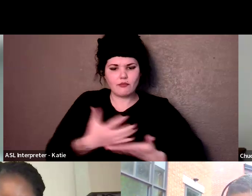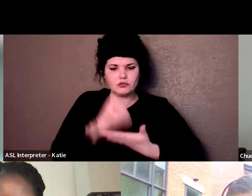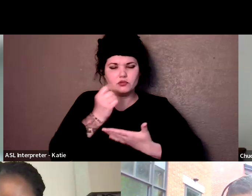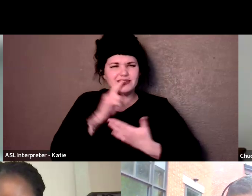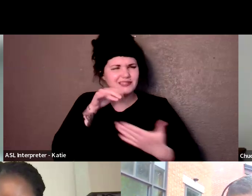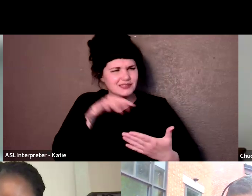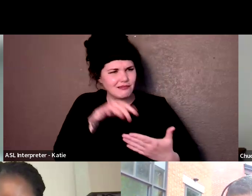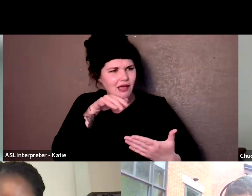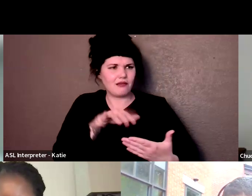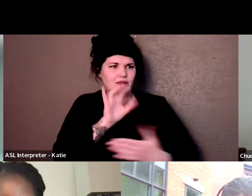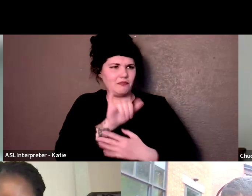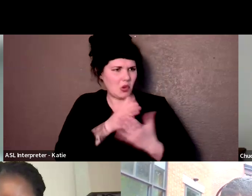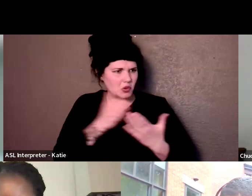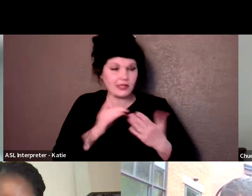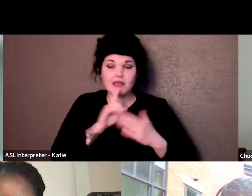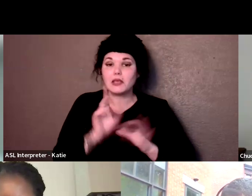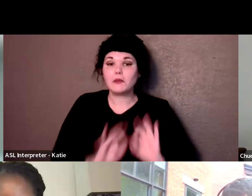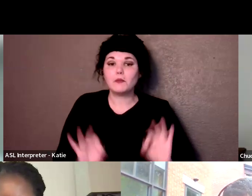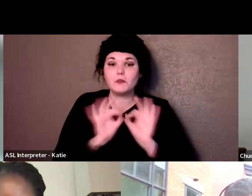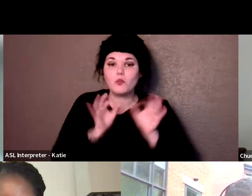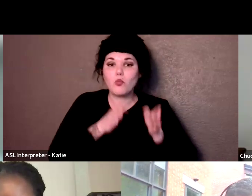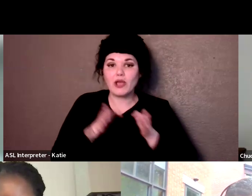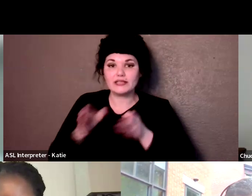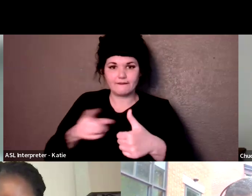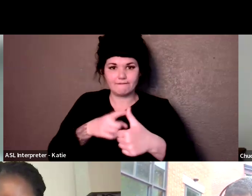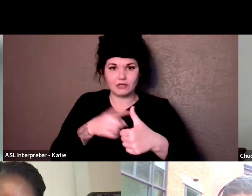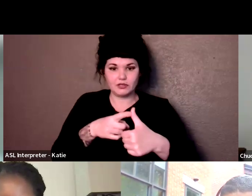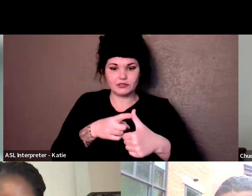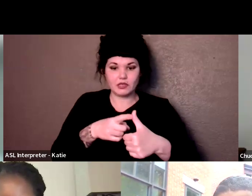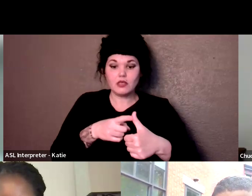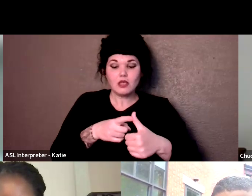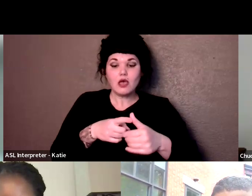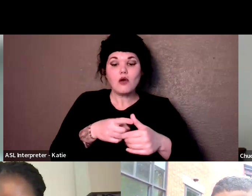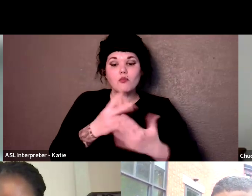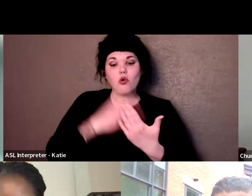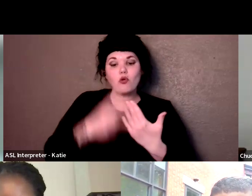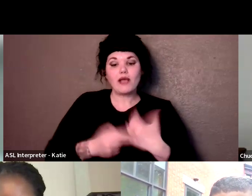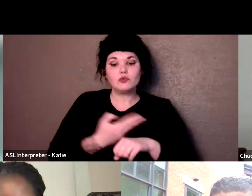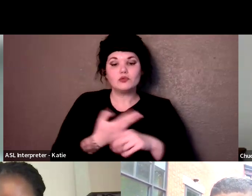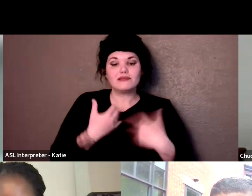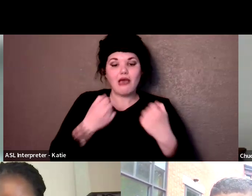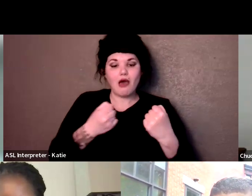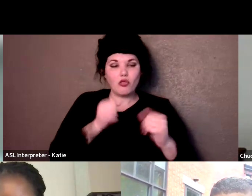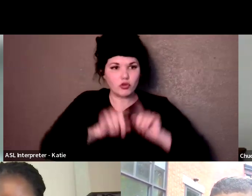ways. First off, the program uses health surveys to collect data on social factors that impact